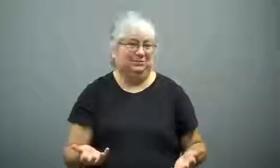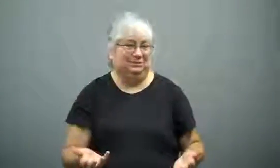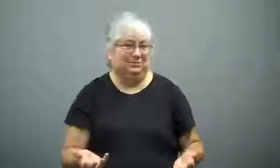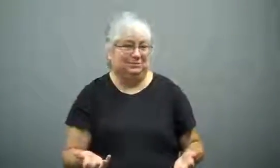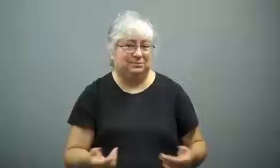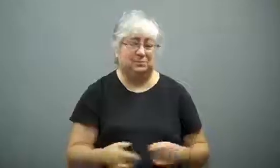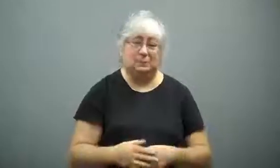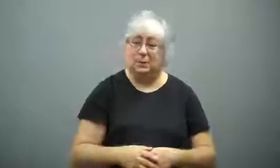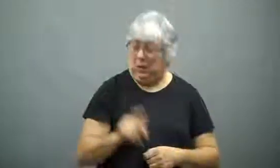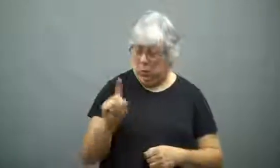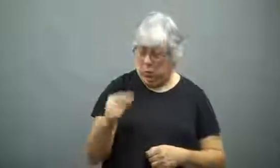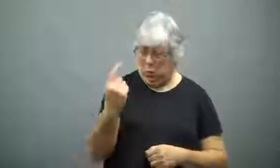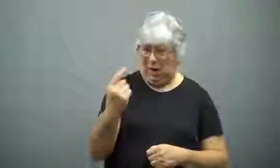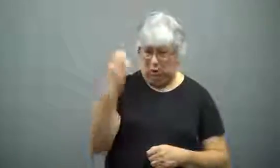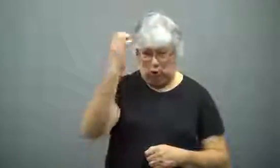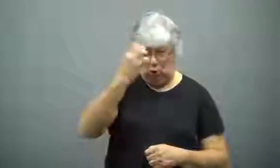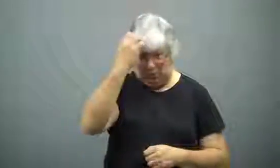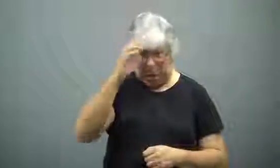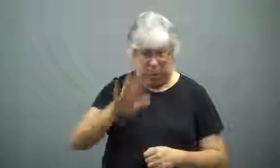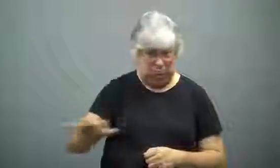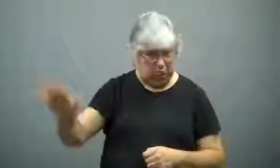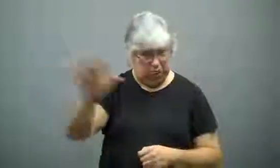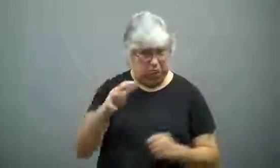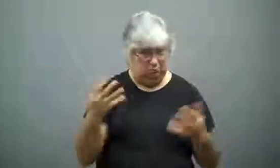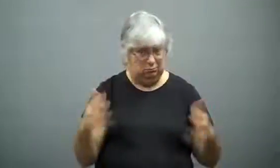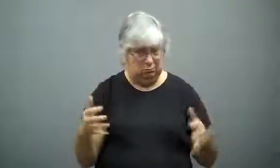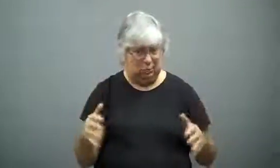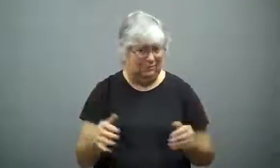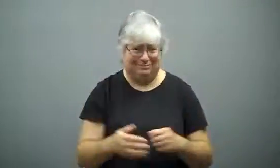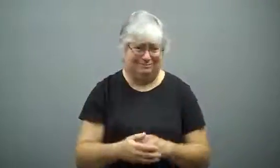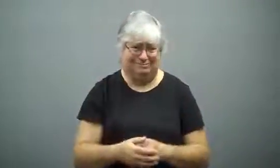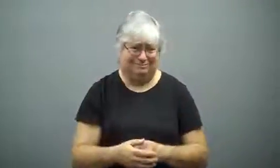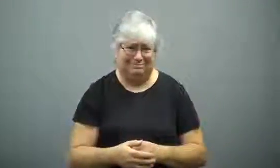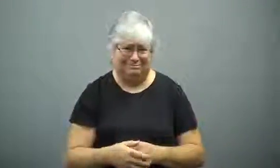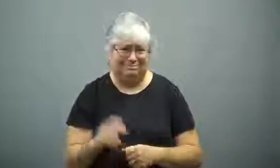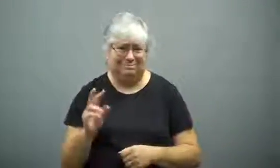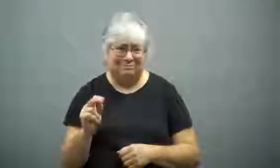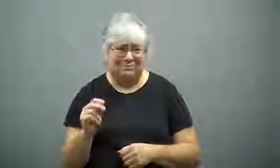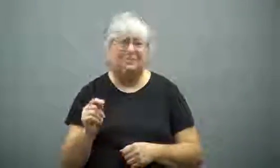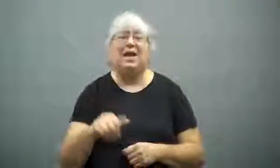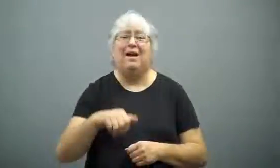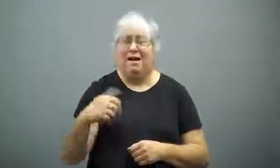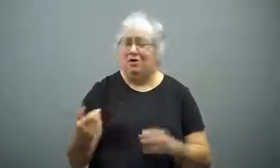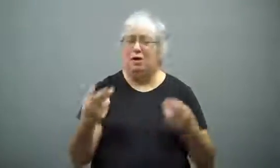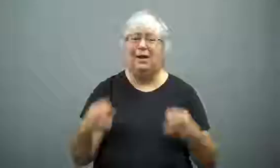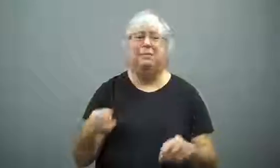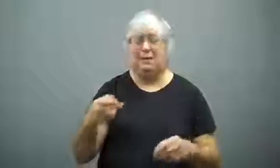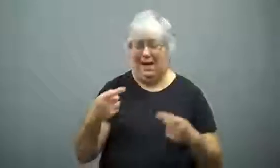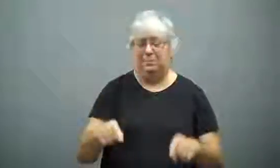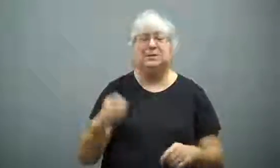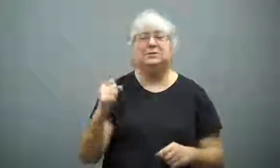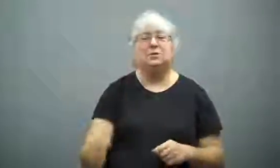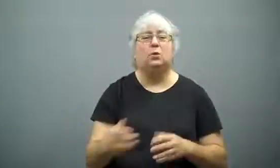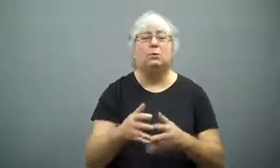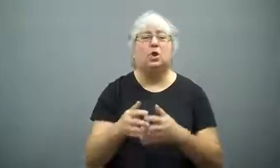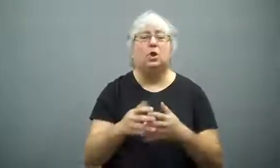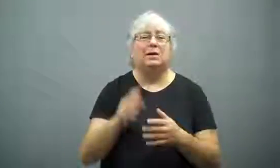This has happened not only in Europe but in other areas as well.